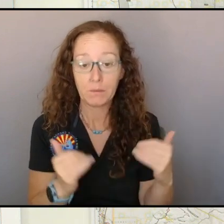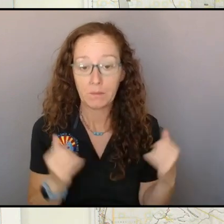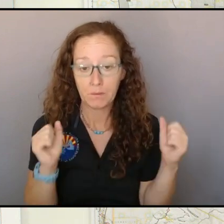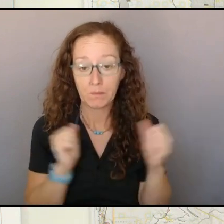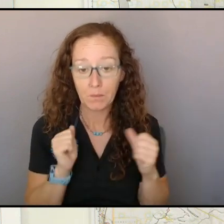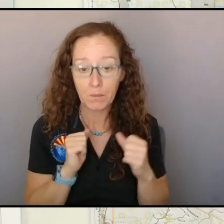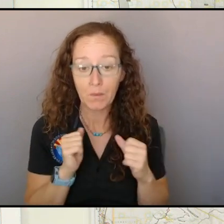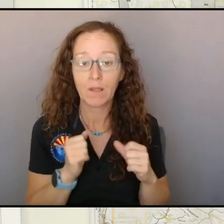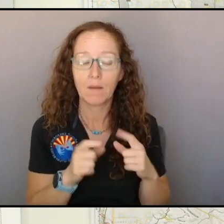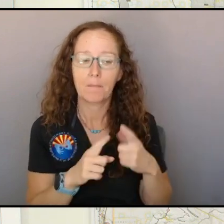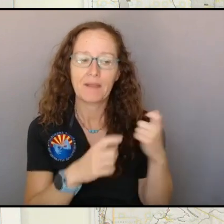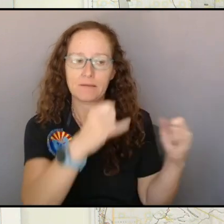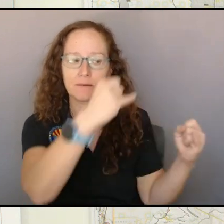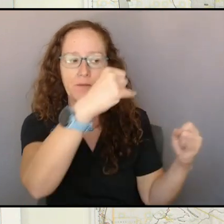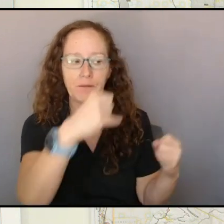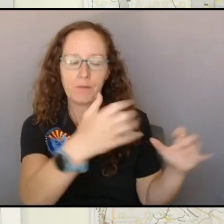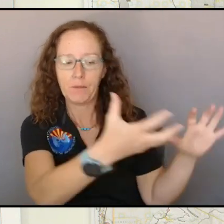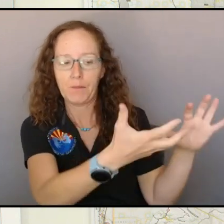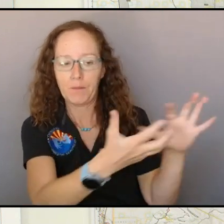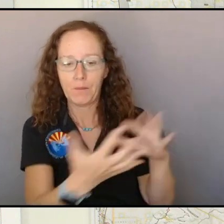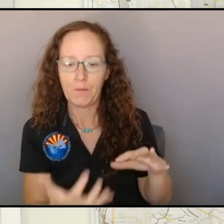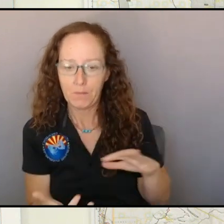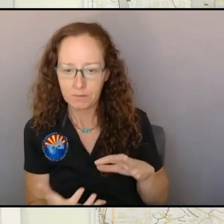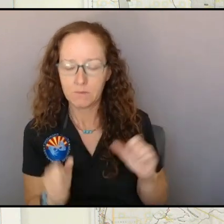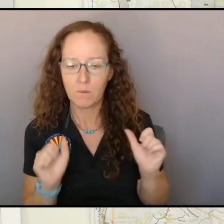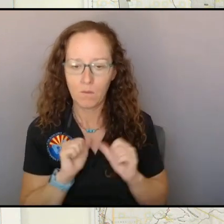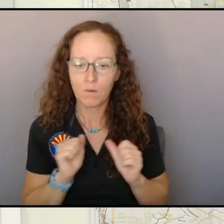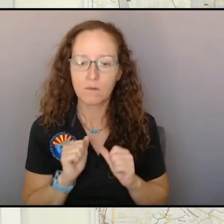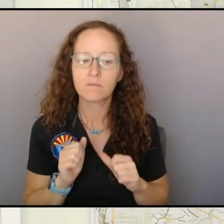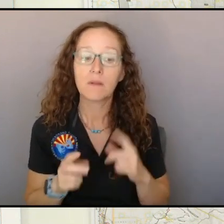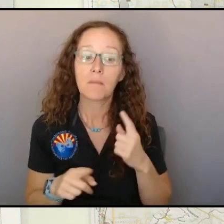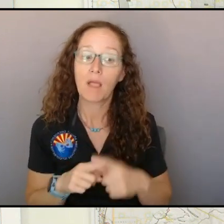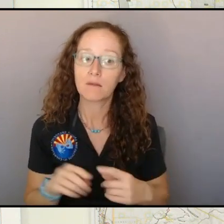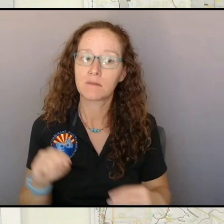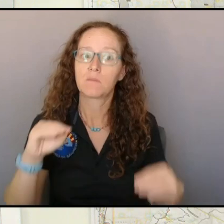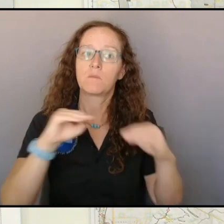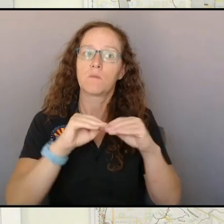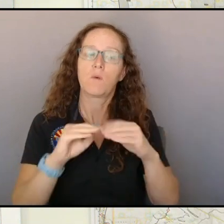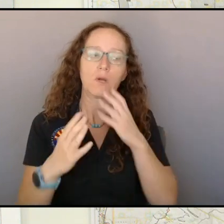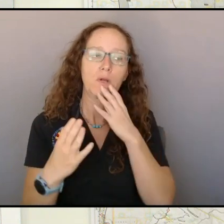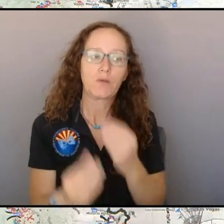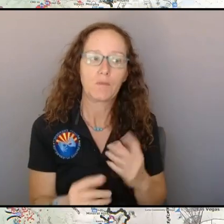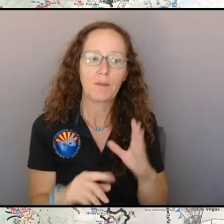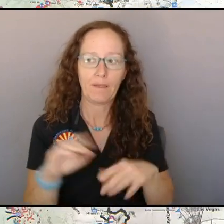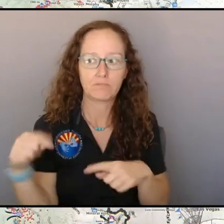more humid than what we've been seeing. Yesterday was the last day for a while that we're going to see that deep